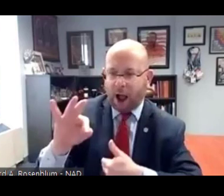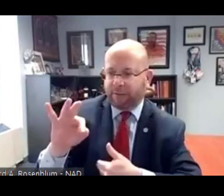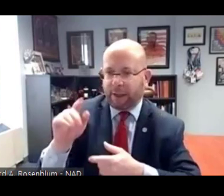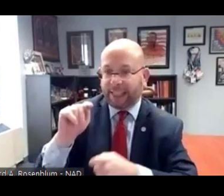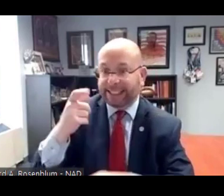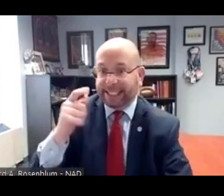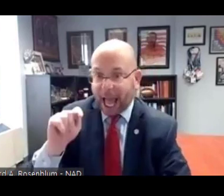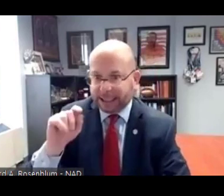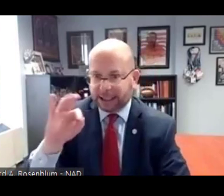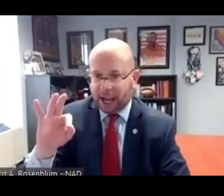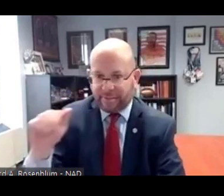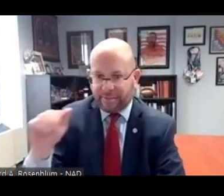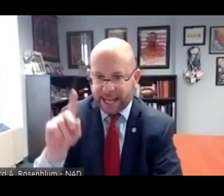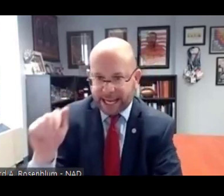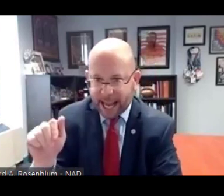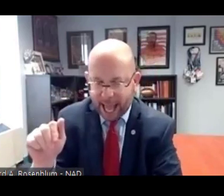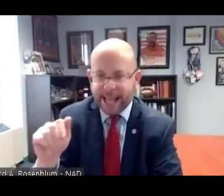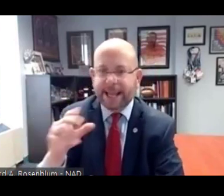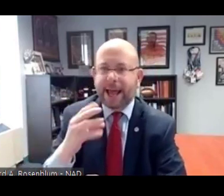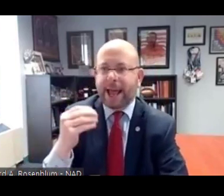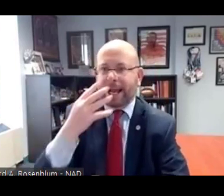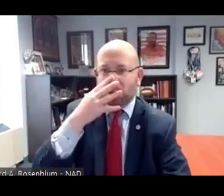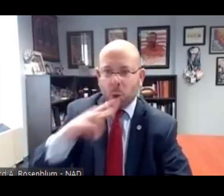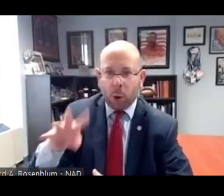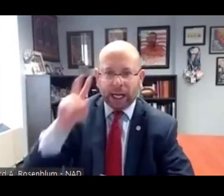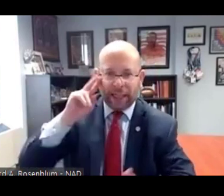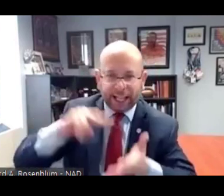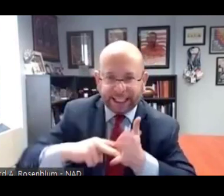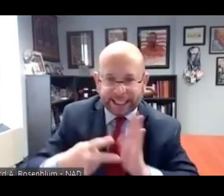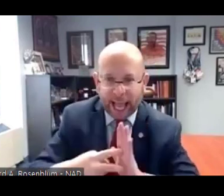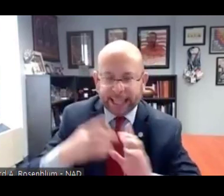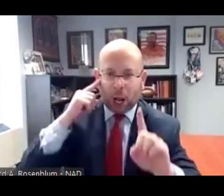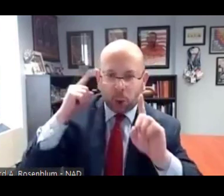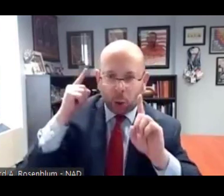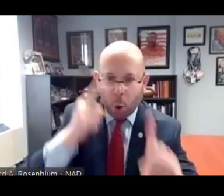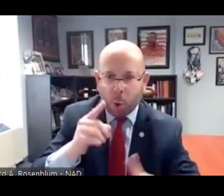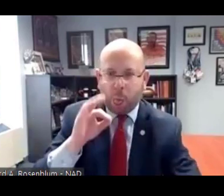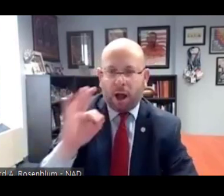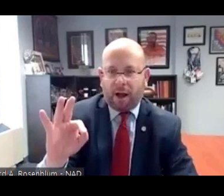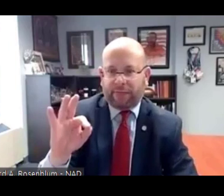Not only that it ignores the rest of the ADA.